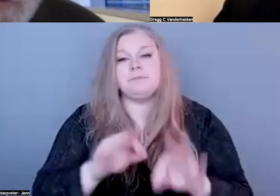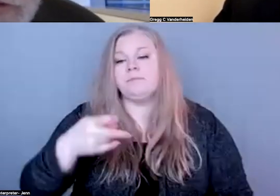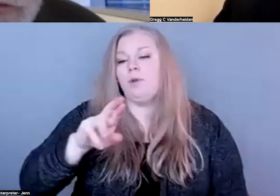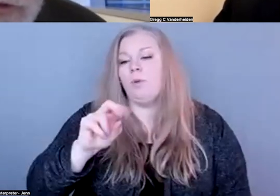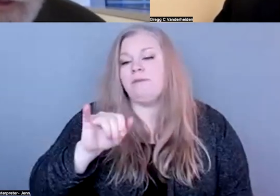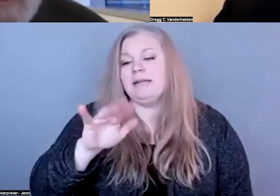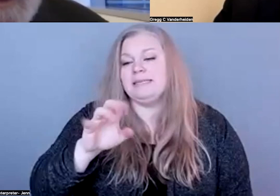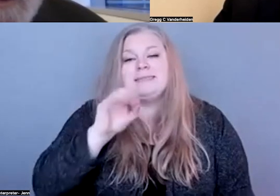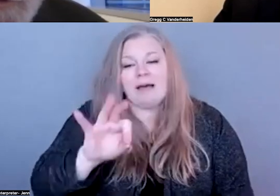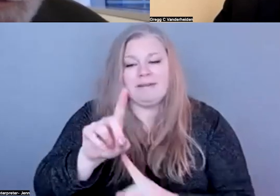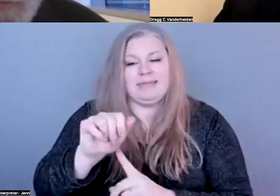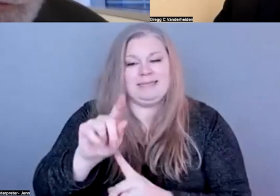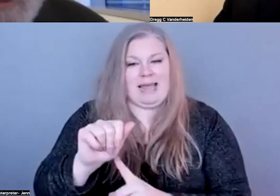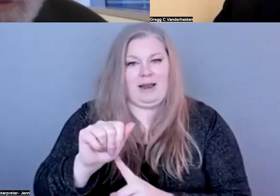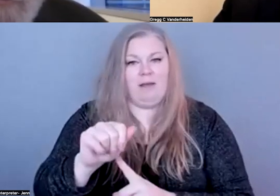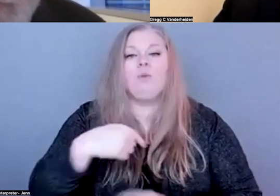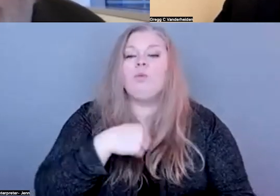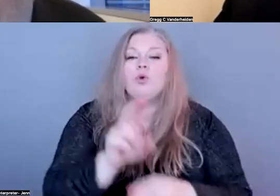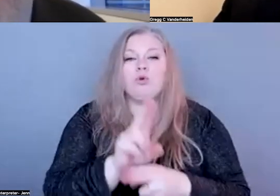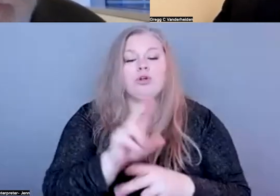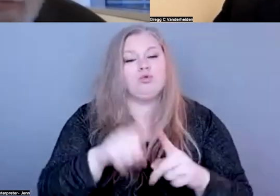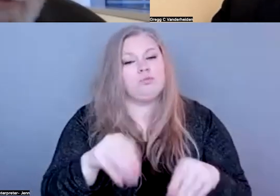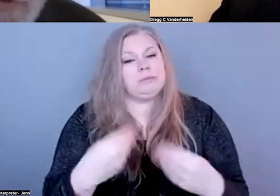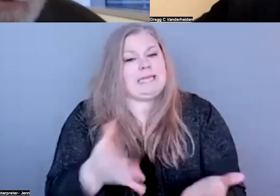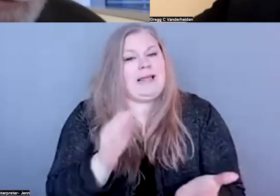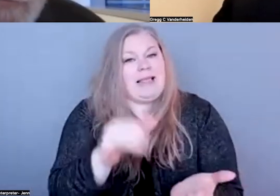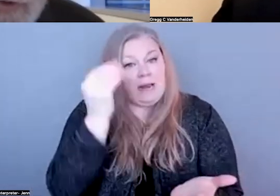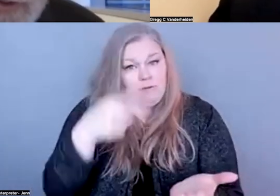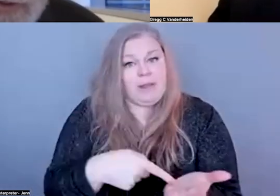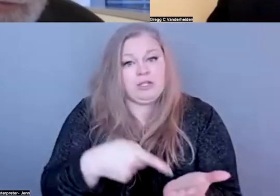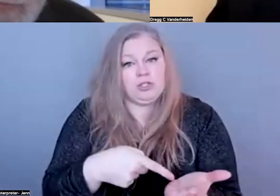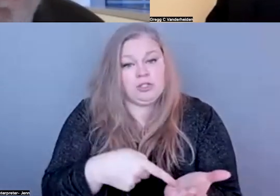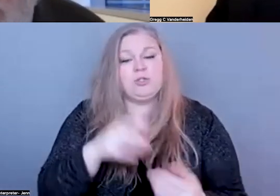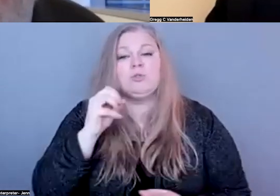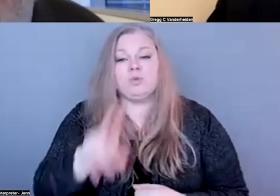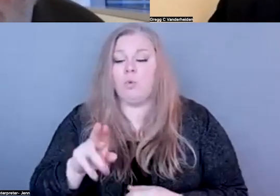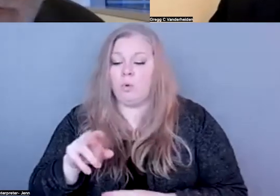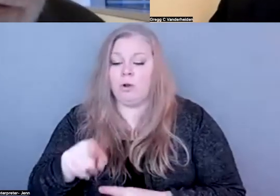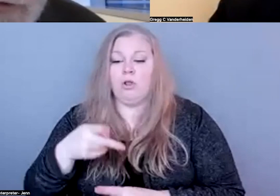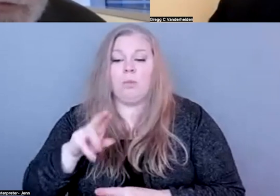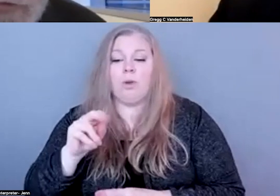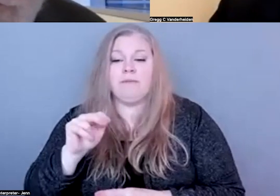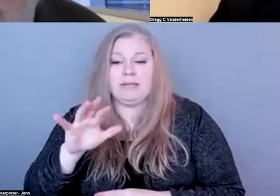that is used to present the information or the provenance of the materials used